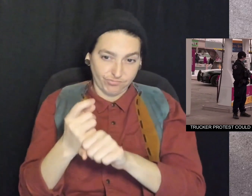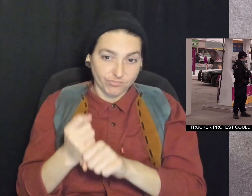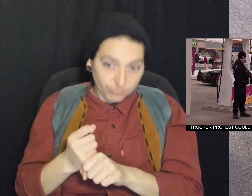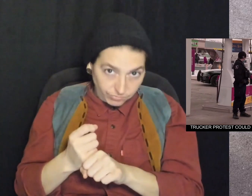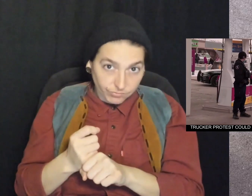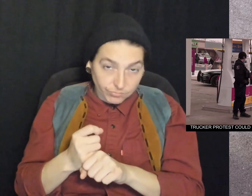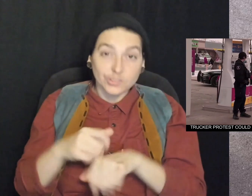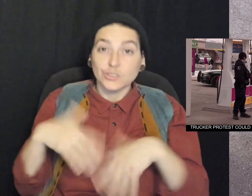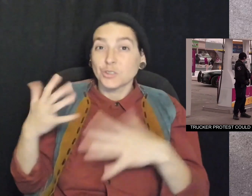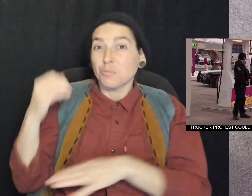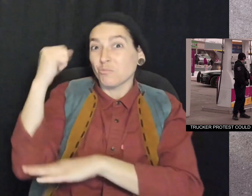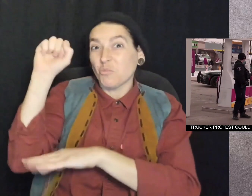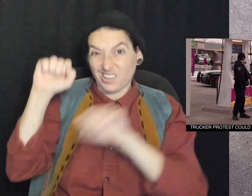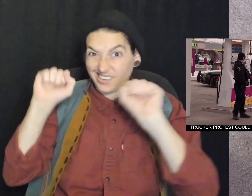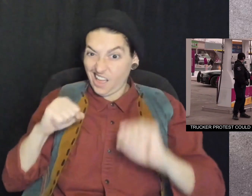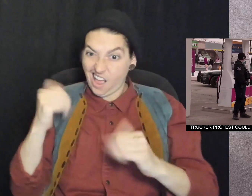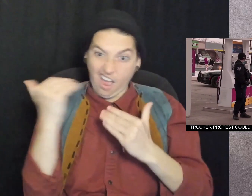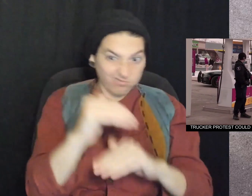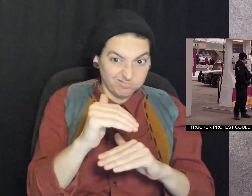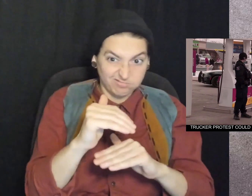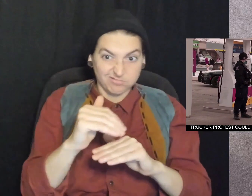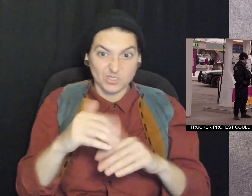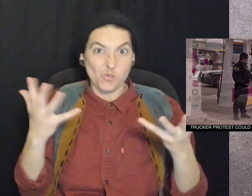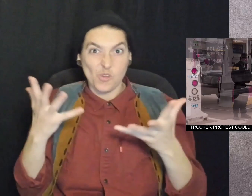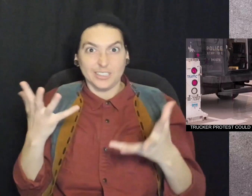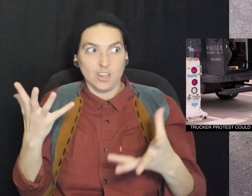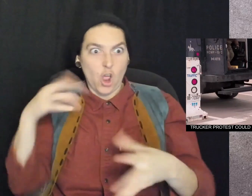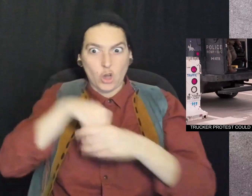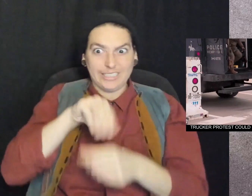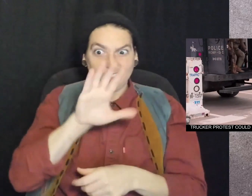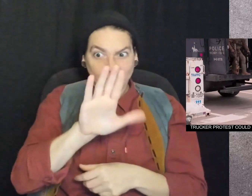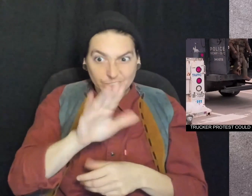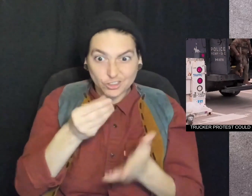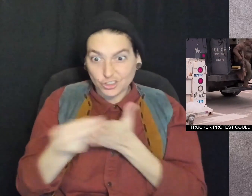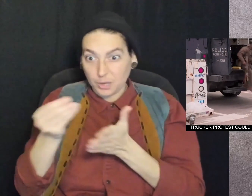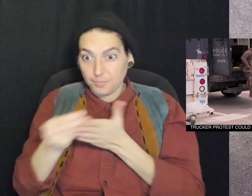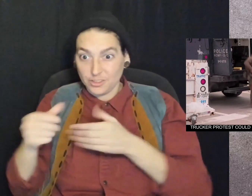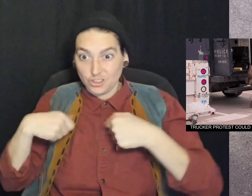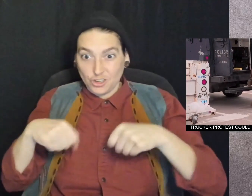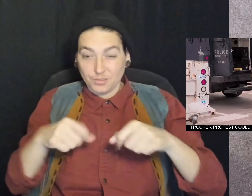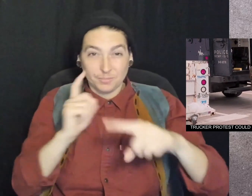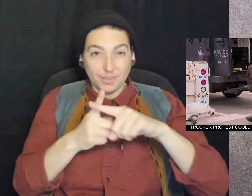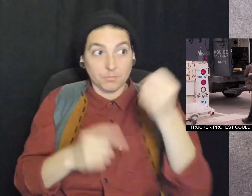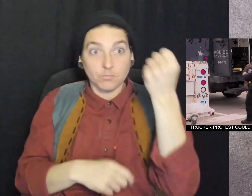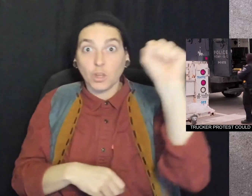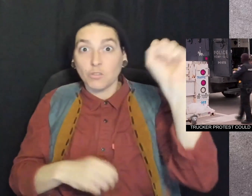trade between the US and Canada is hundreds of billions of dollars every year so the protest